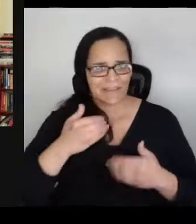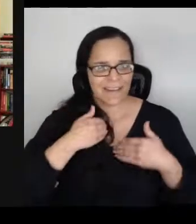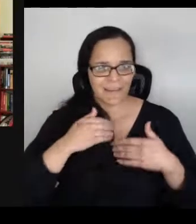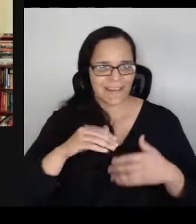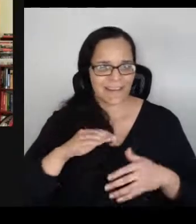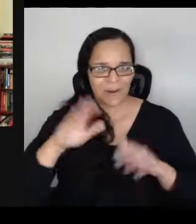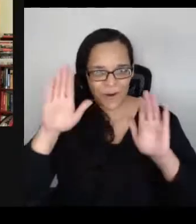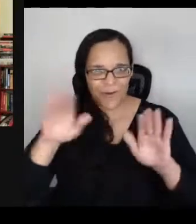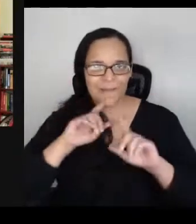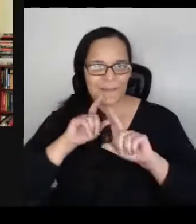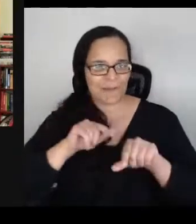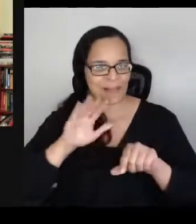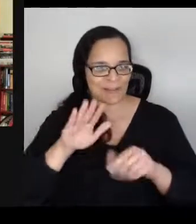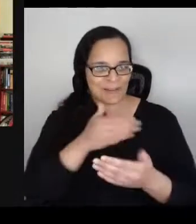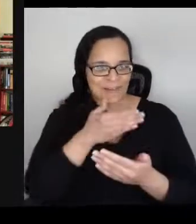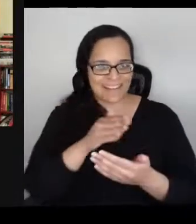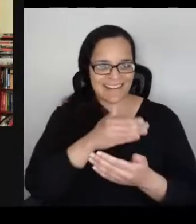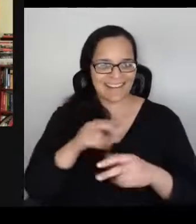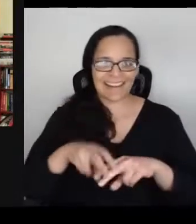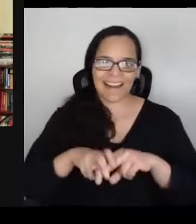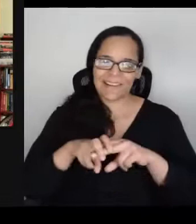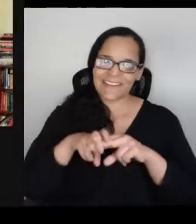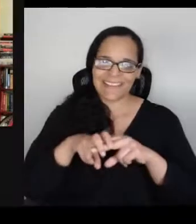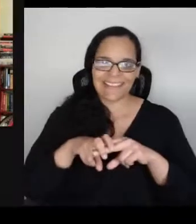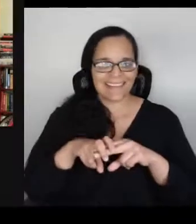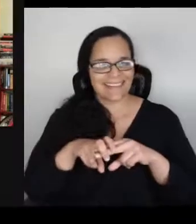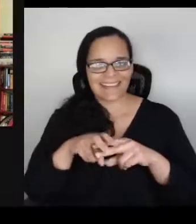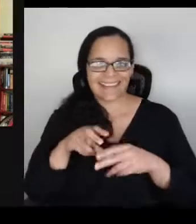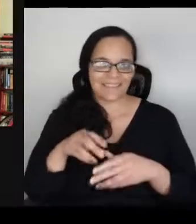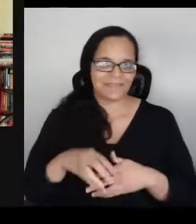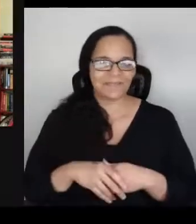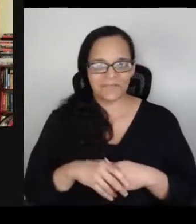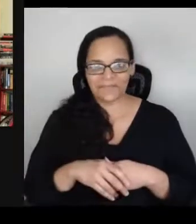as I was sitting here in my office. Thank you, it's meant to like center us